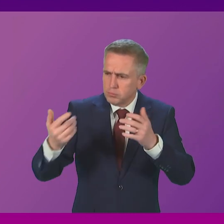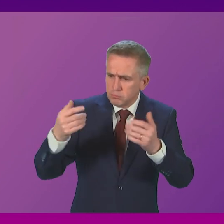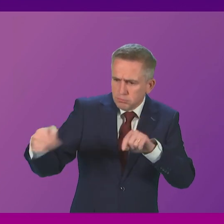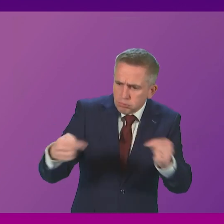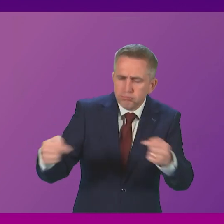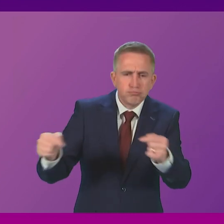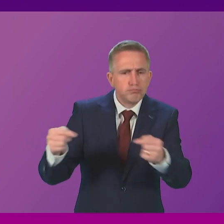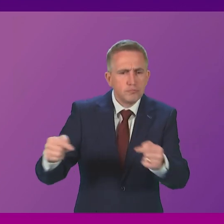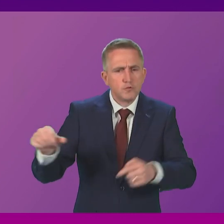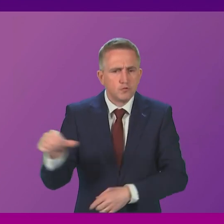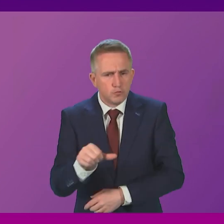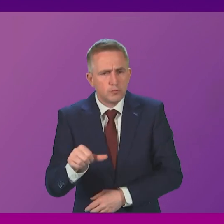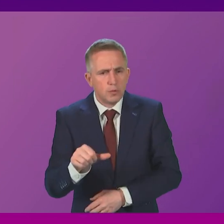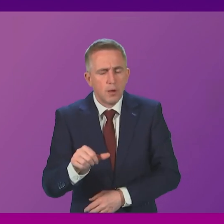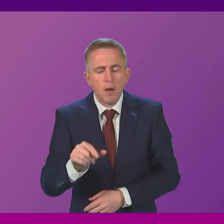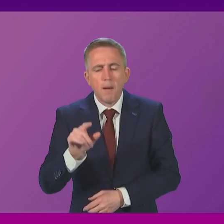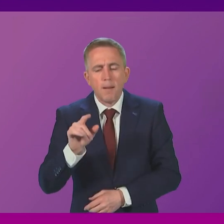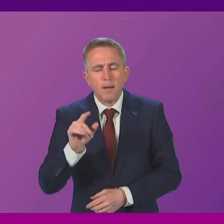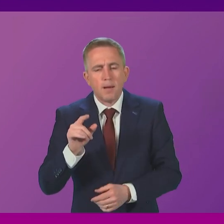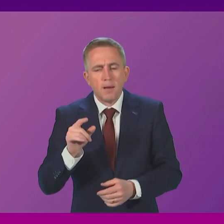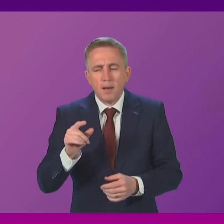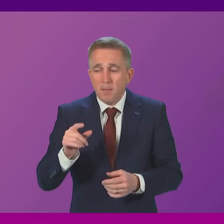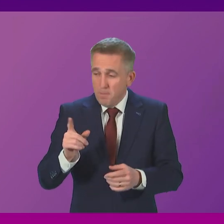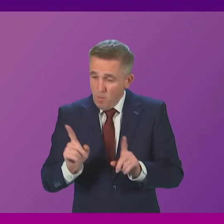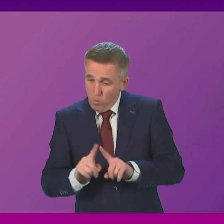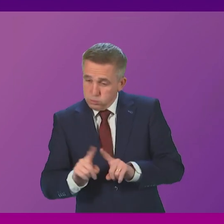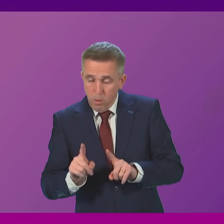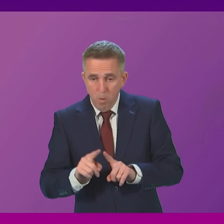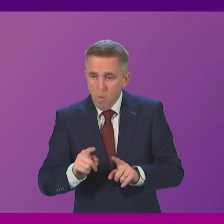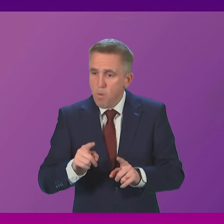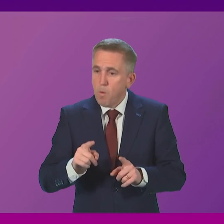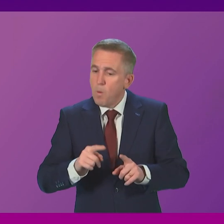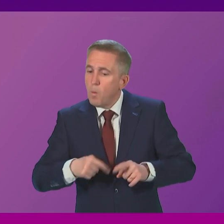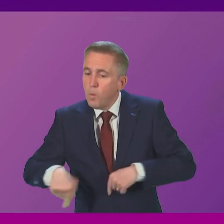For all those disagreements, however, I know that we share many areas of common ground,